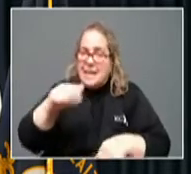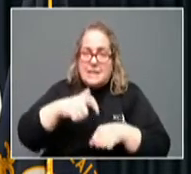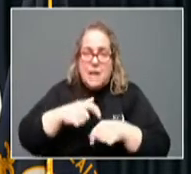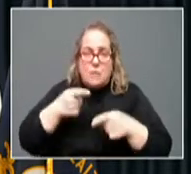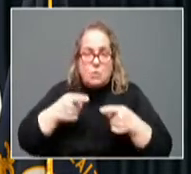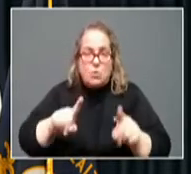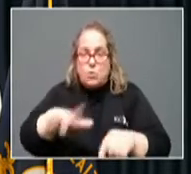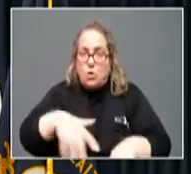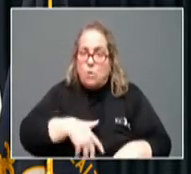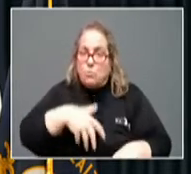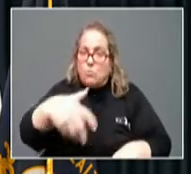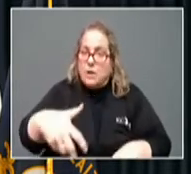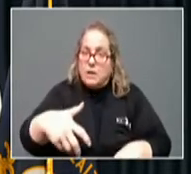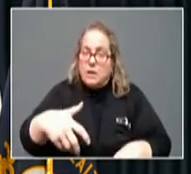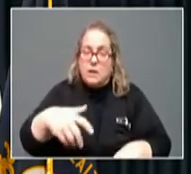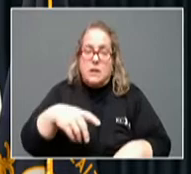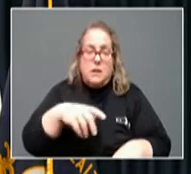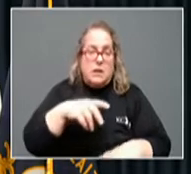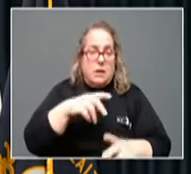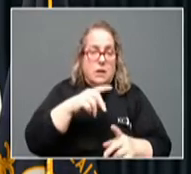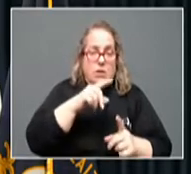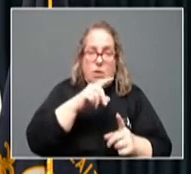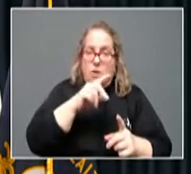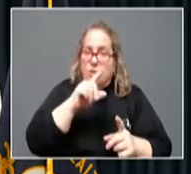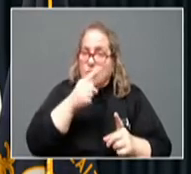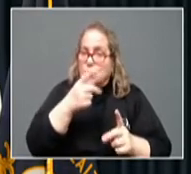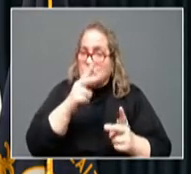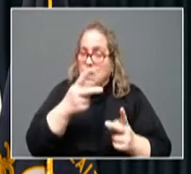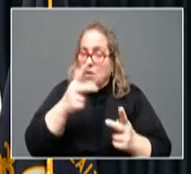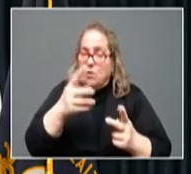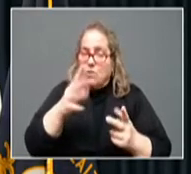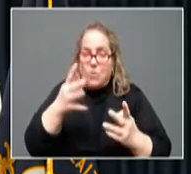really are the only ones largely available now are preferred. They also